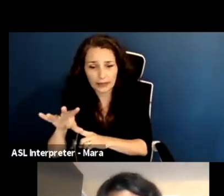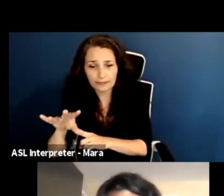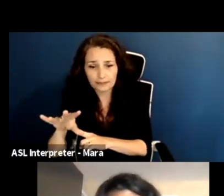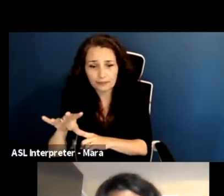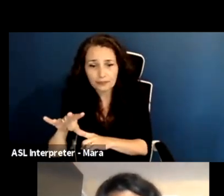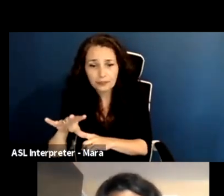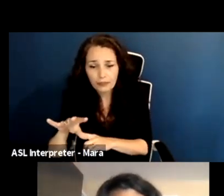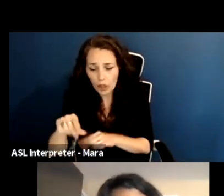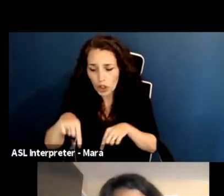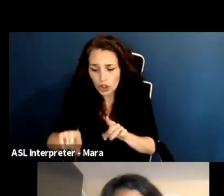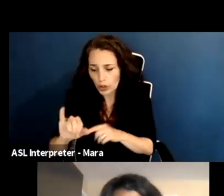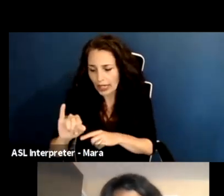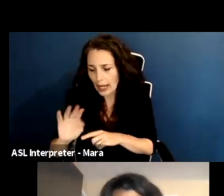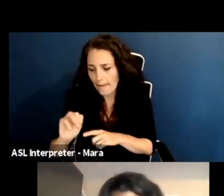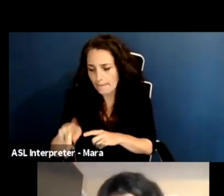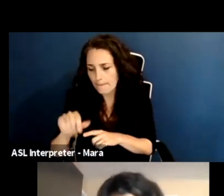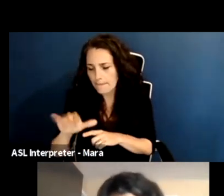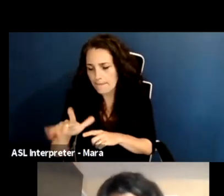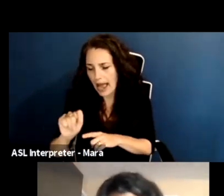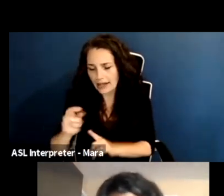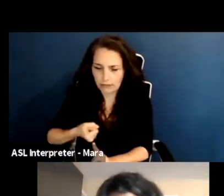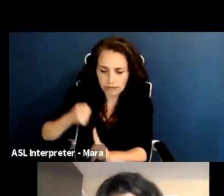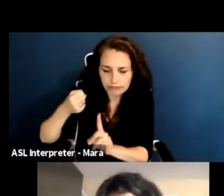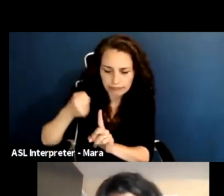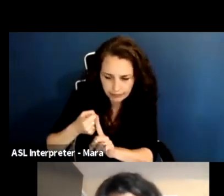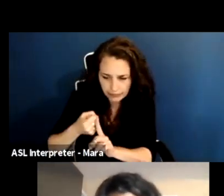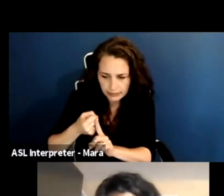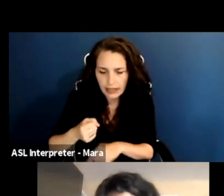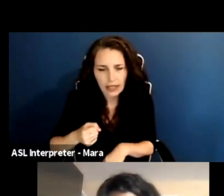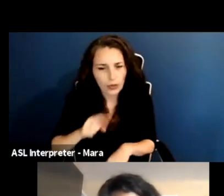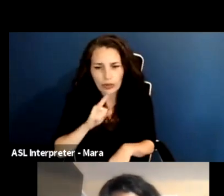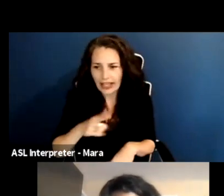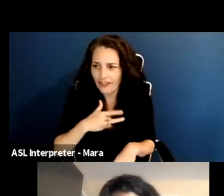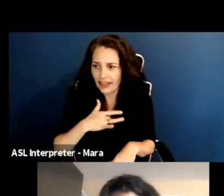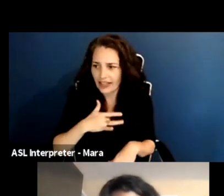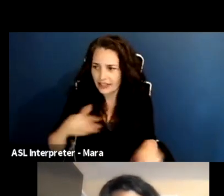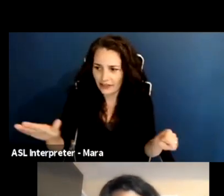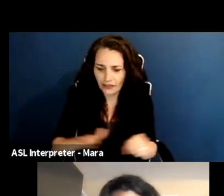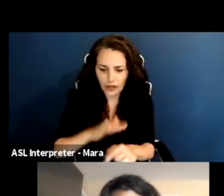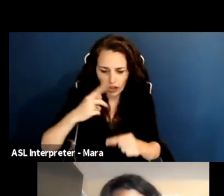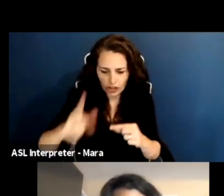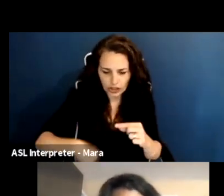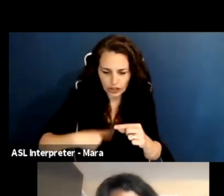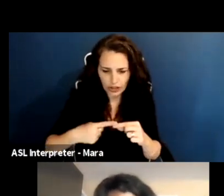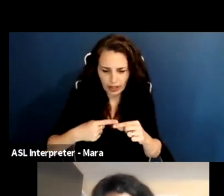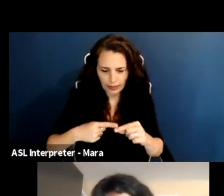that it's all coming full circle. And funny enough, before we started filming,